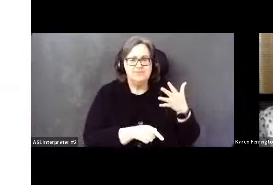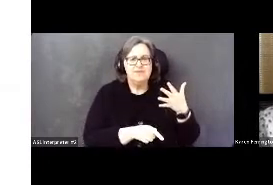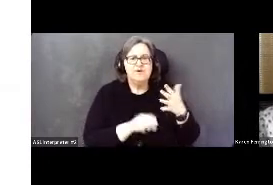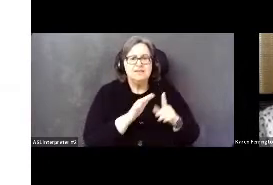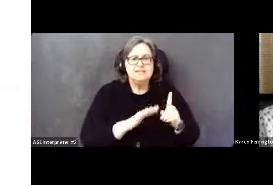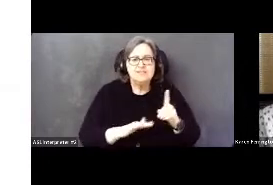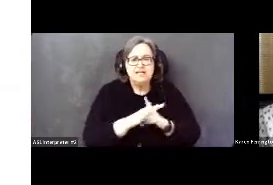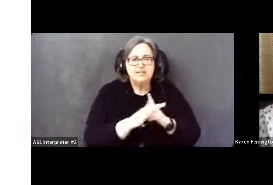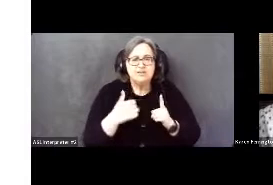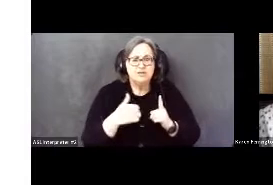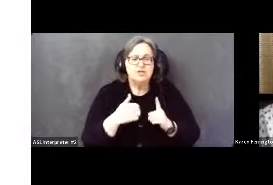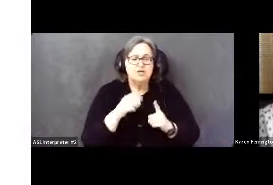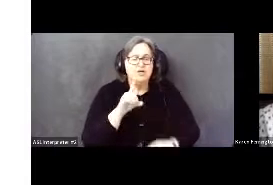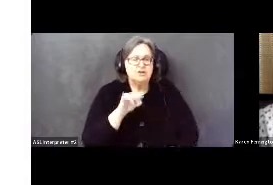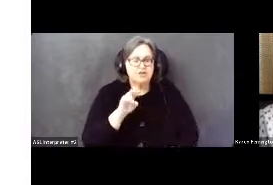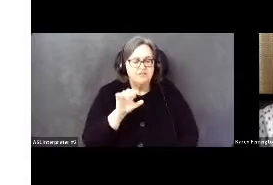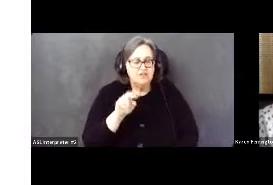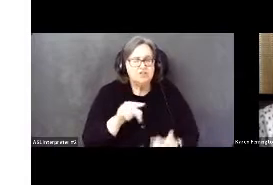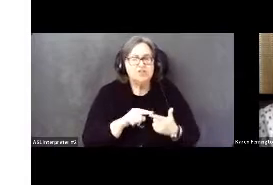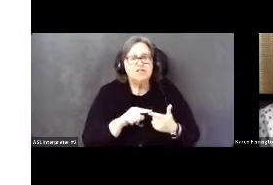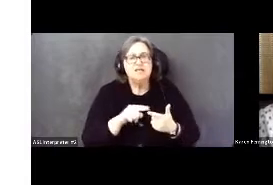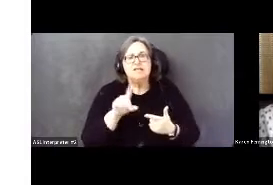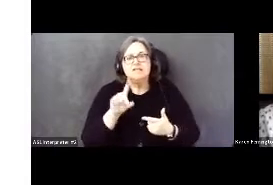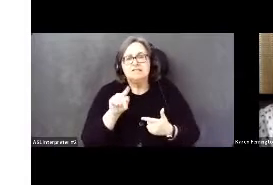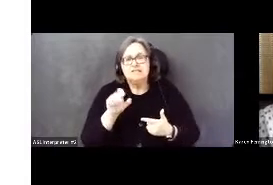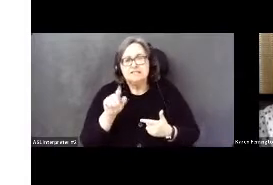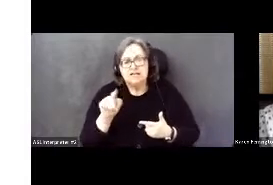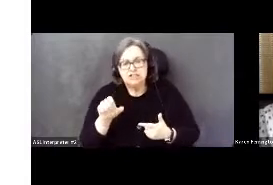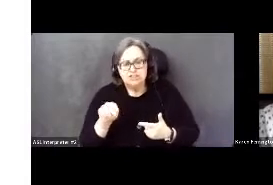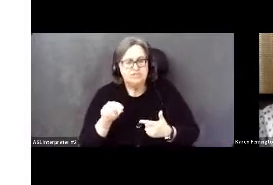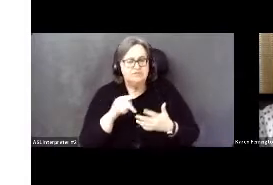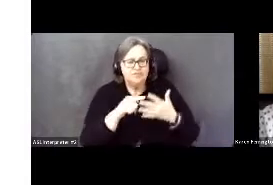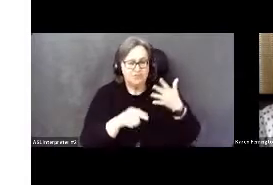we can work within and diversion and detention. They have been mentioned today. What I might